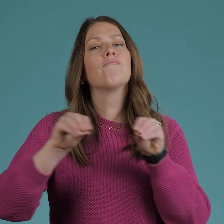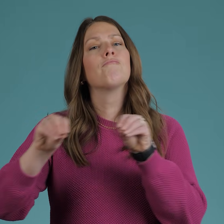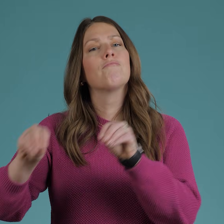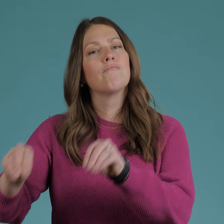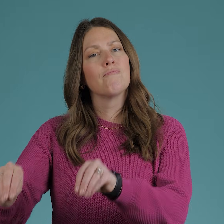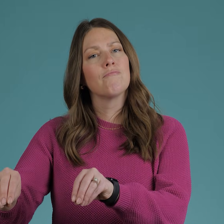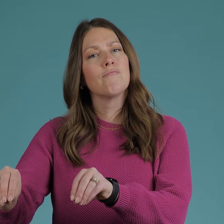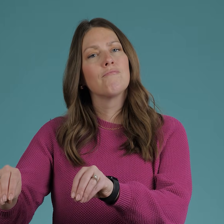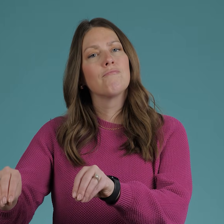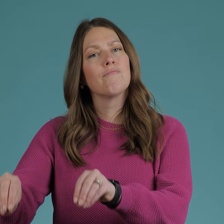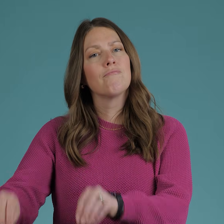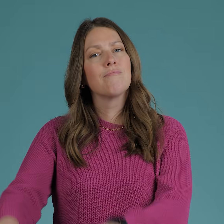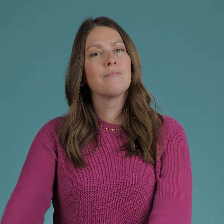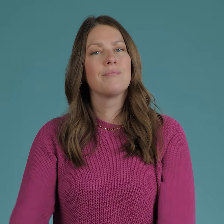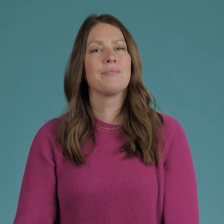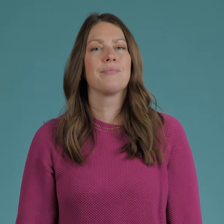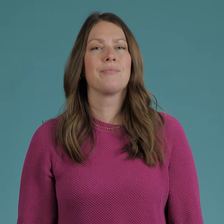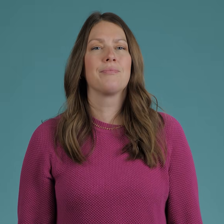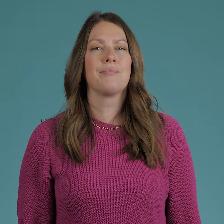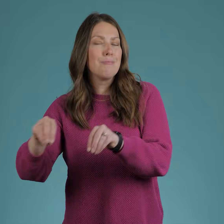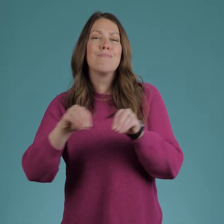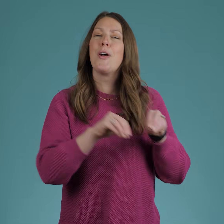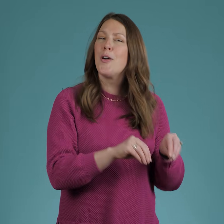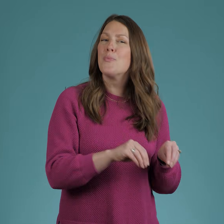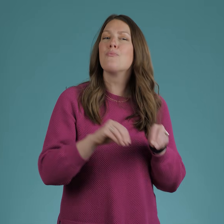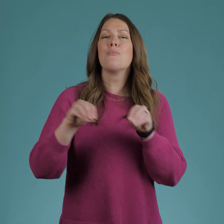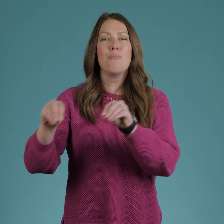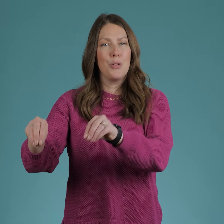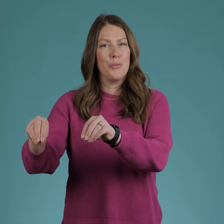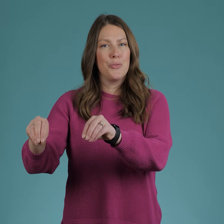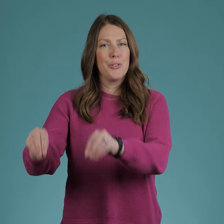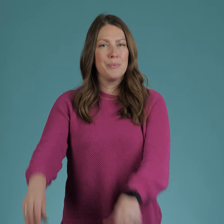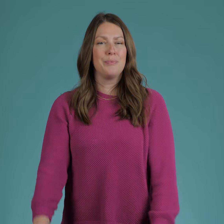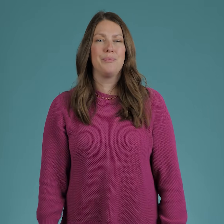directions of where to move something. Move